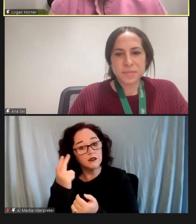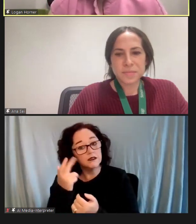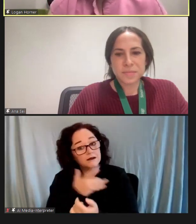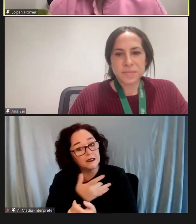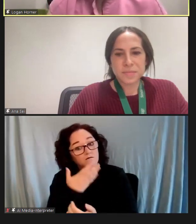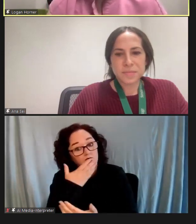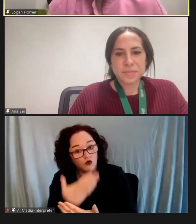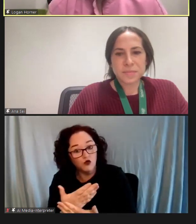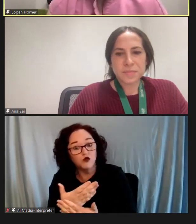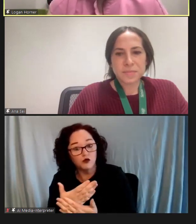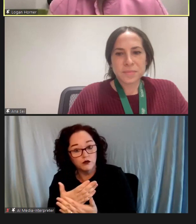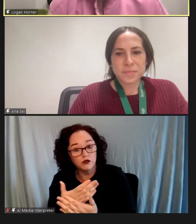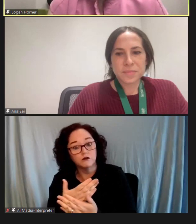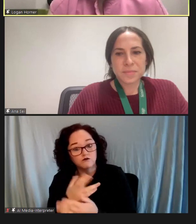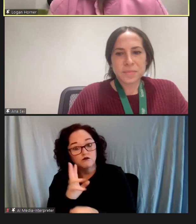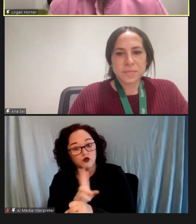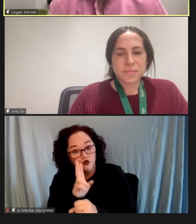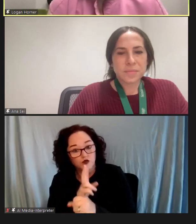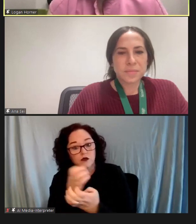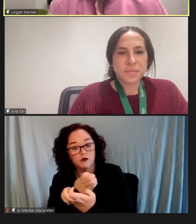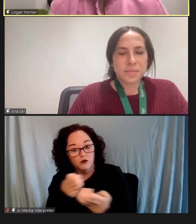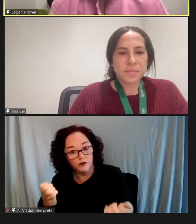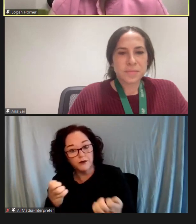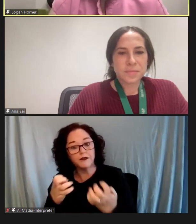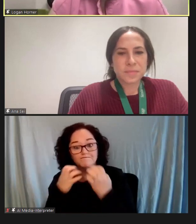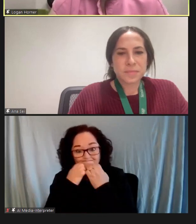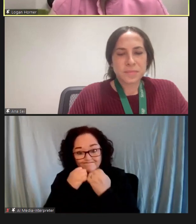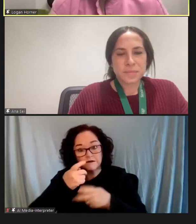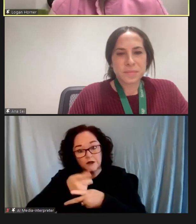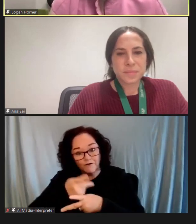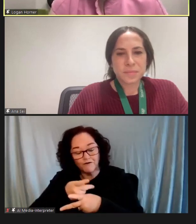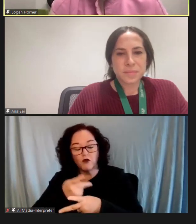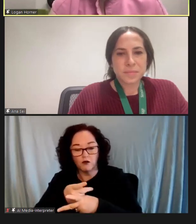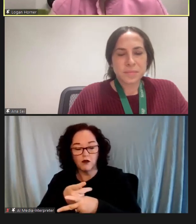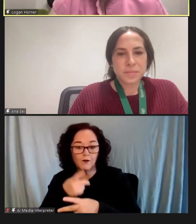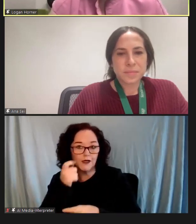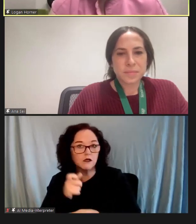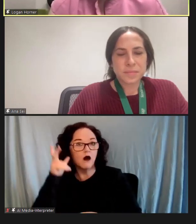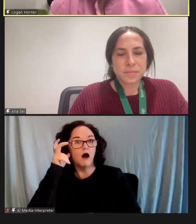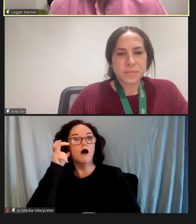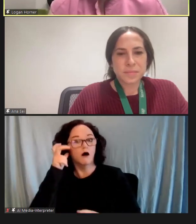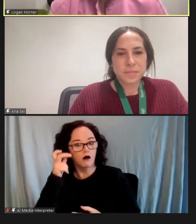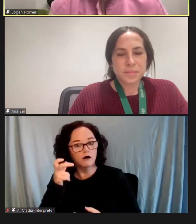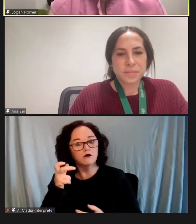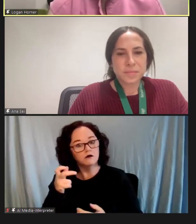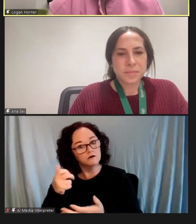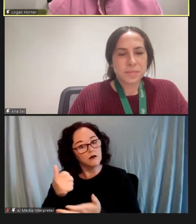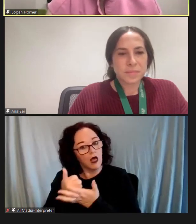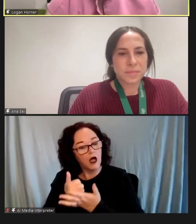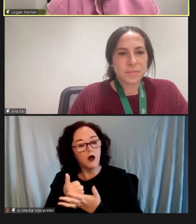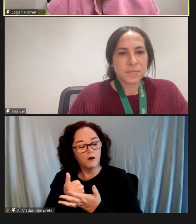benefit and because we're able to get